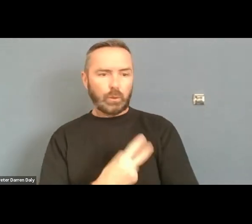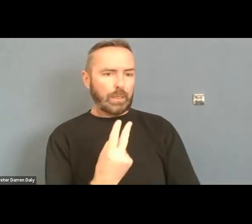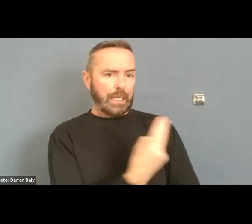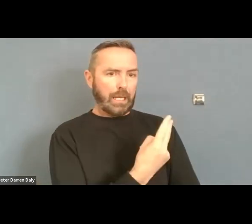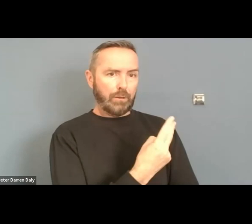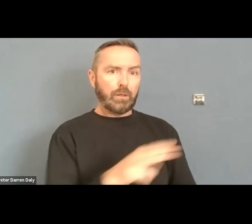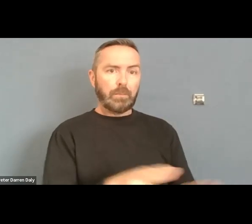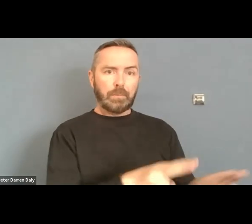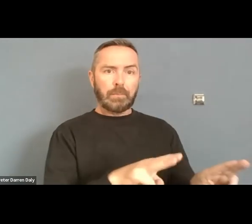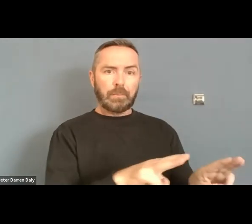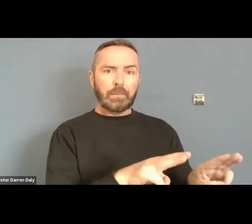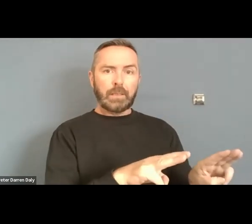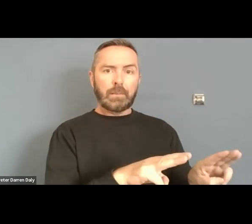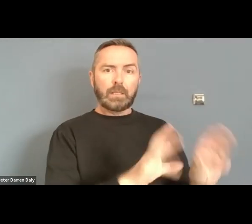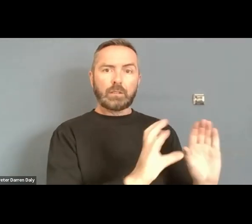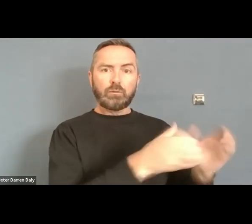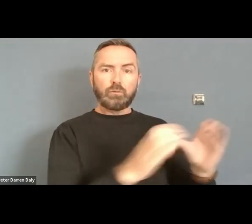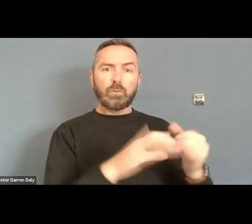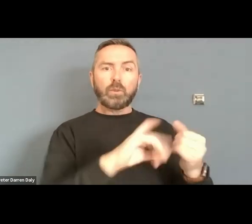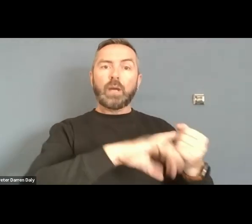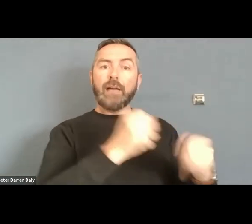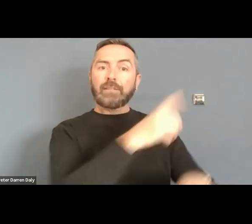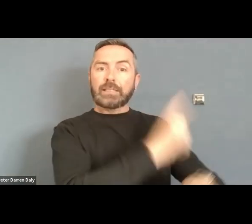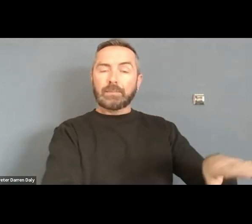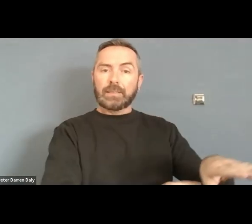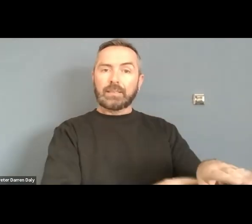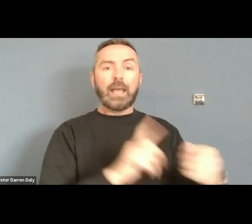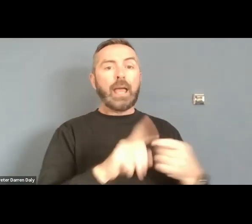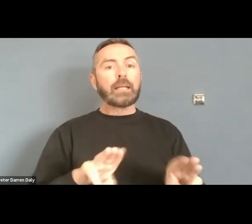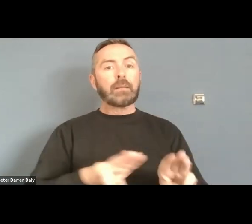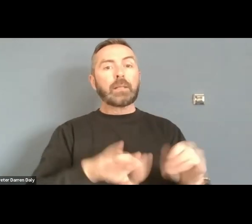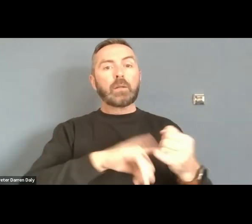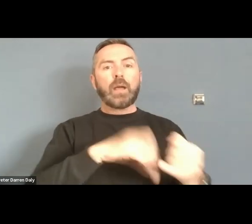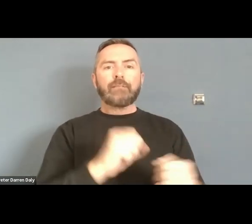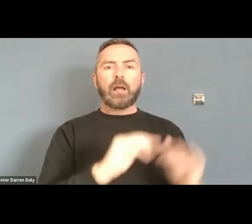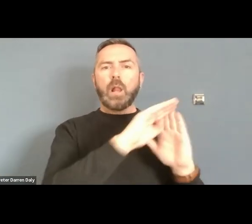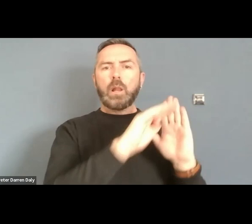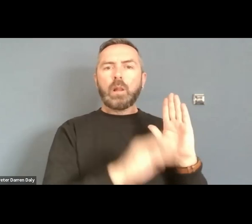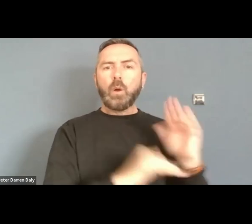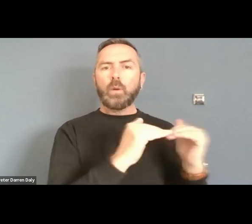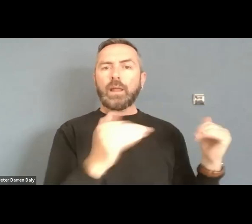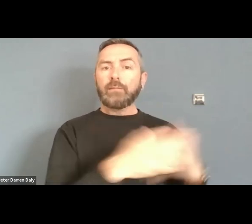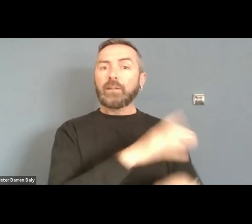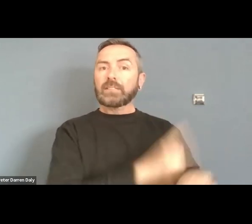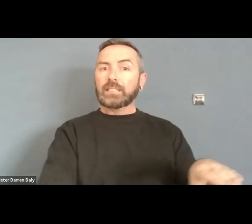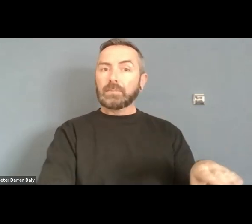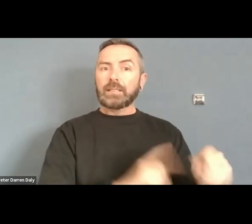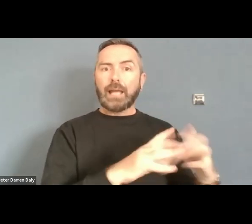who reported disabilities, but even when you look at the people who reported a disability to some extent and a disability to a great extent.